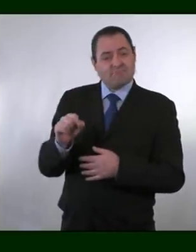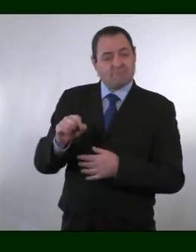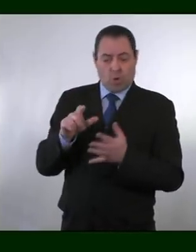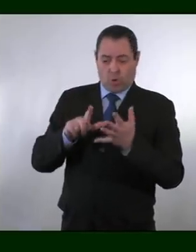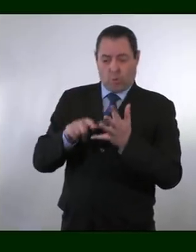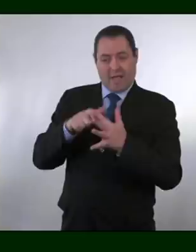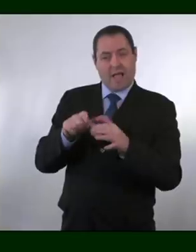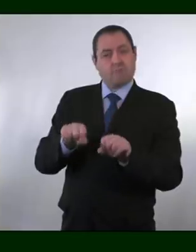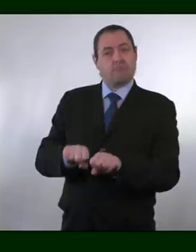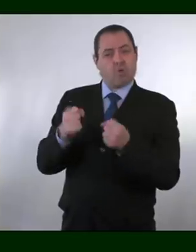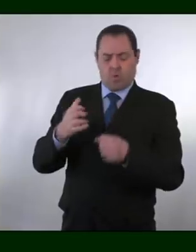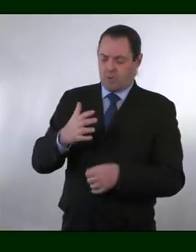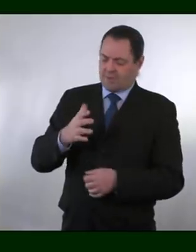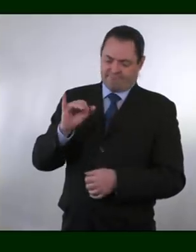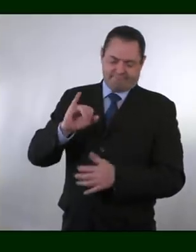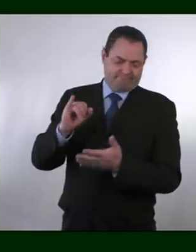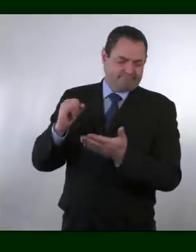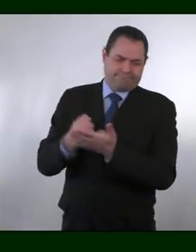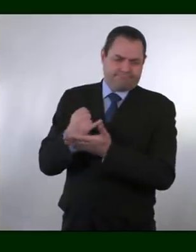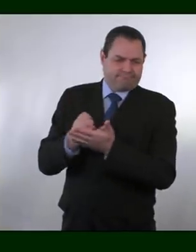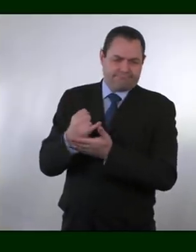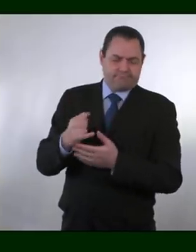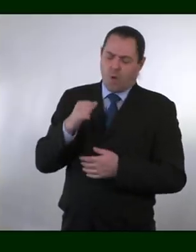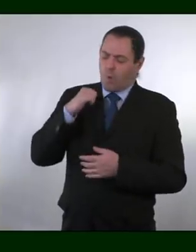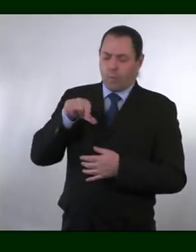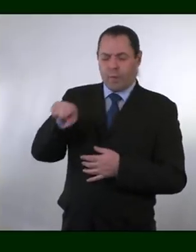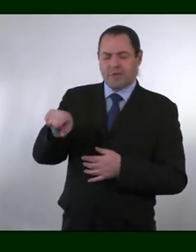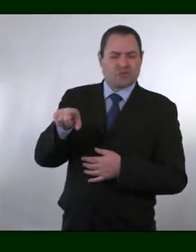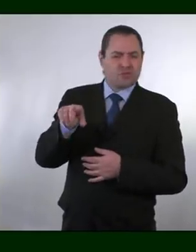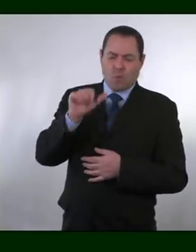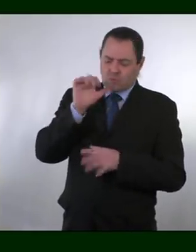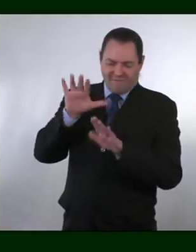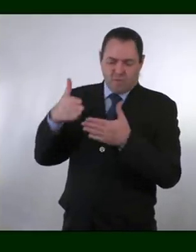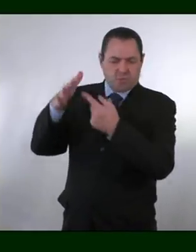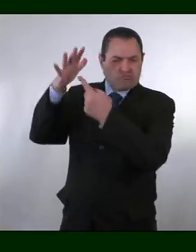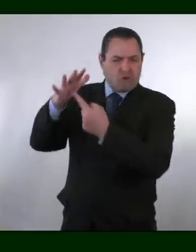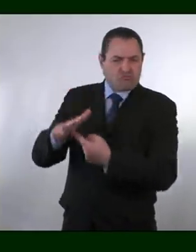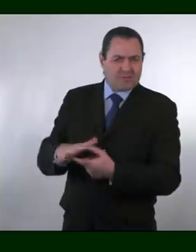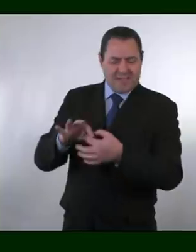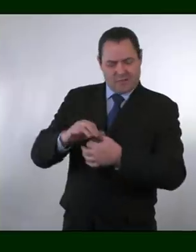and I wish that he and his party would focus on the real priorities of the people of Scotland—on